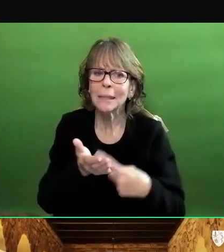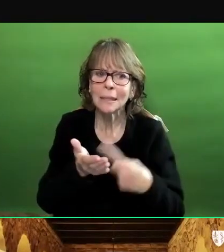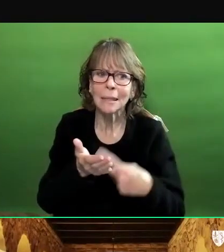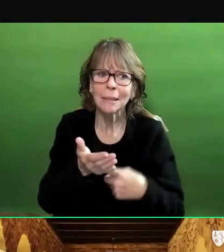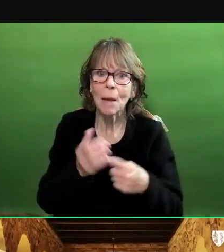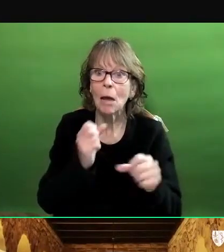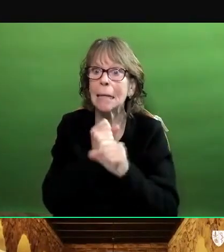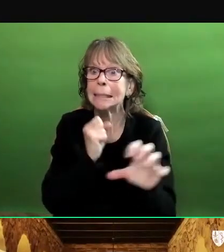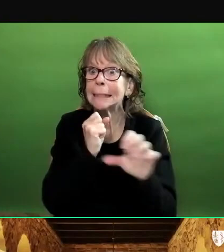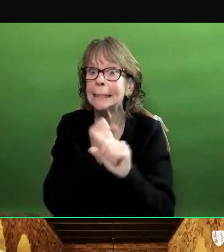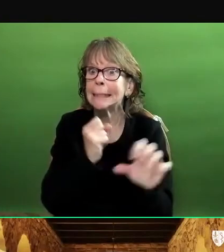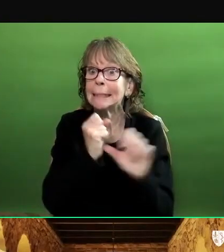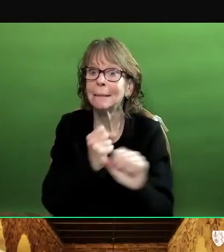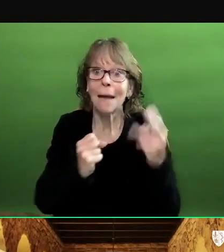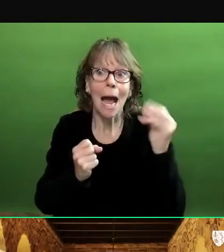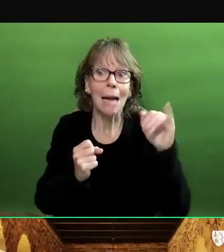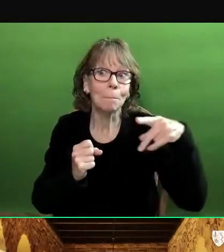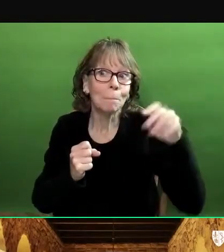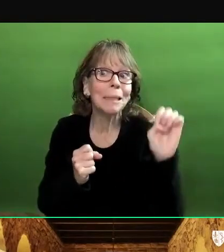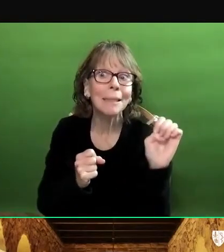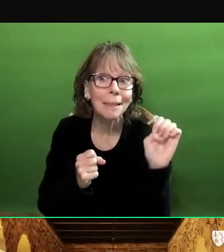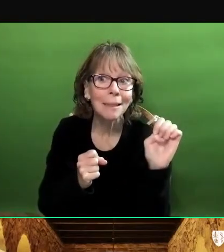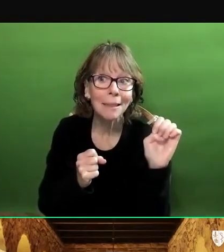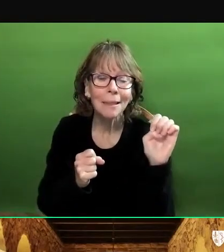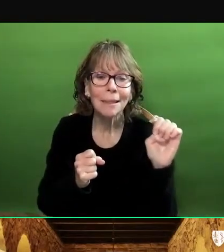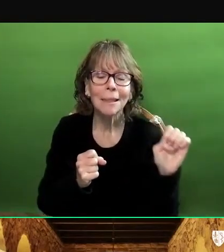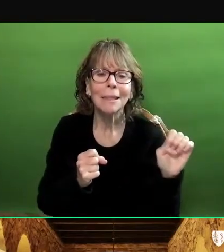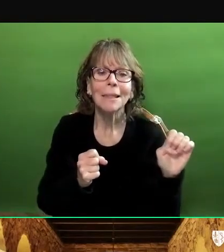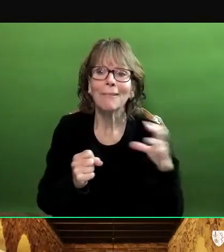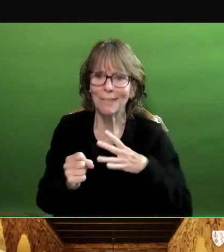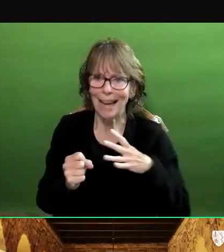Now, we're gonna talk about what does it take to actually deliver on the hope